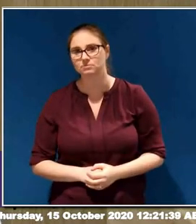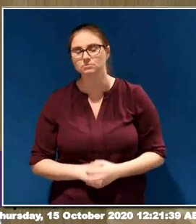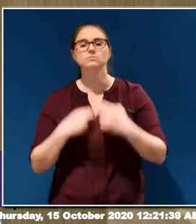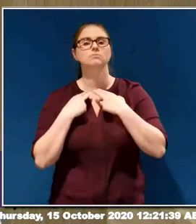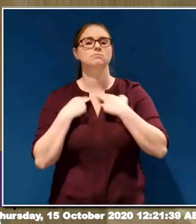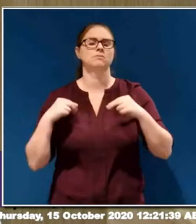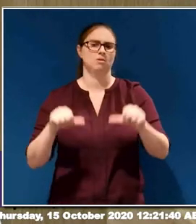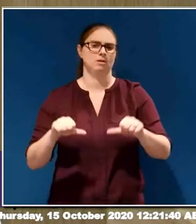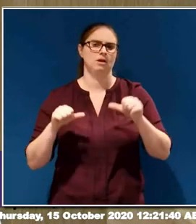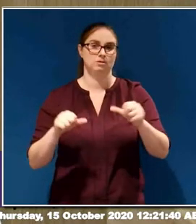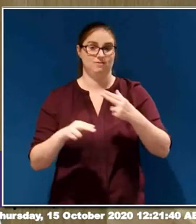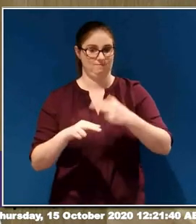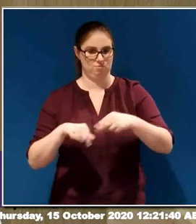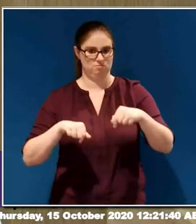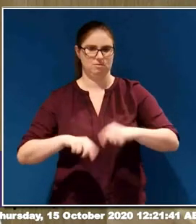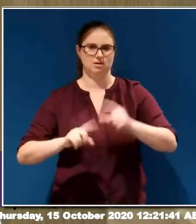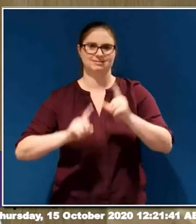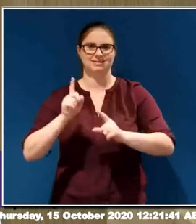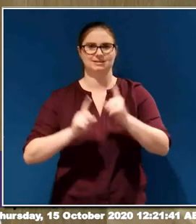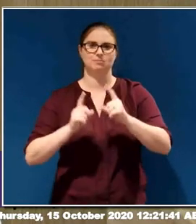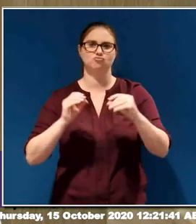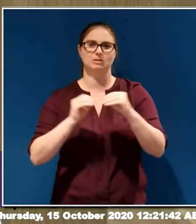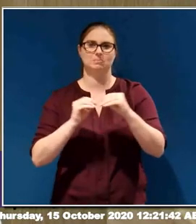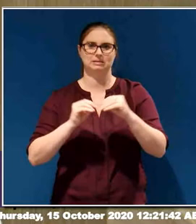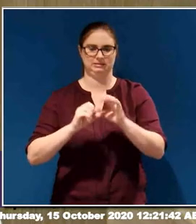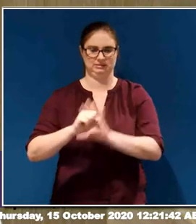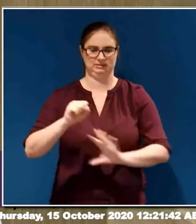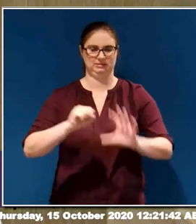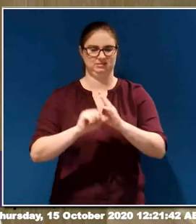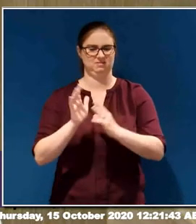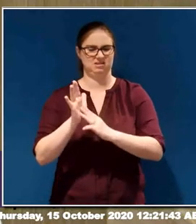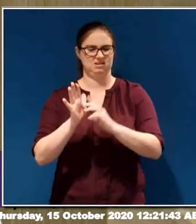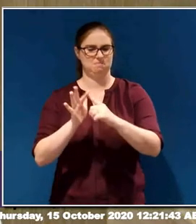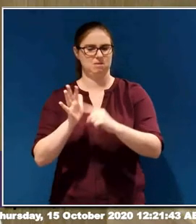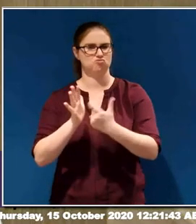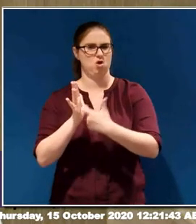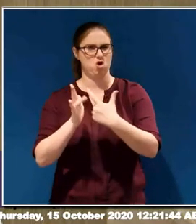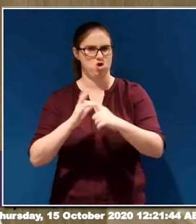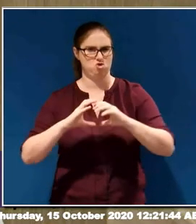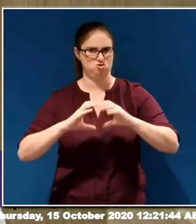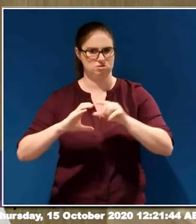what's your understanding as to who can apply for that kind of funding?